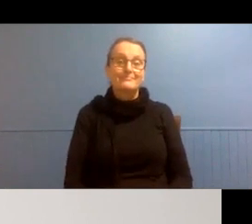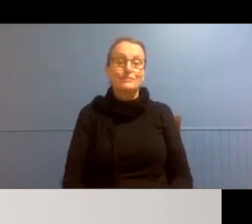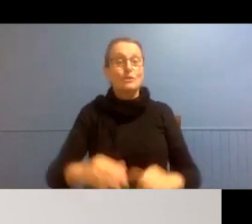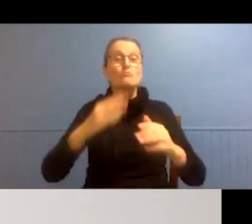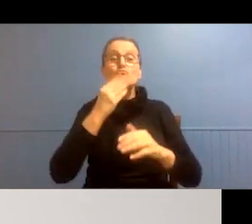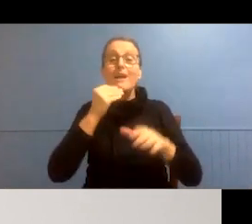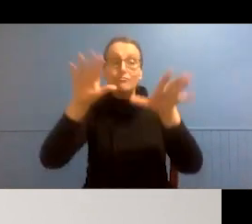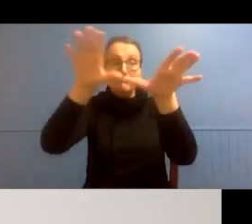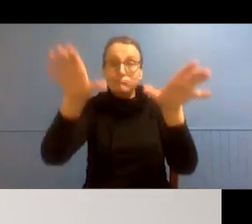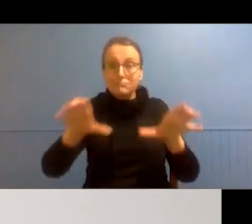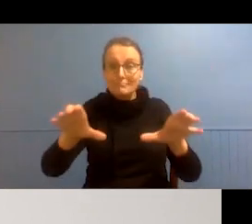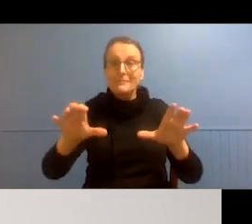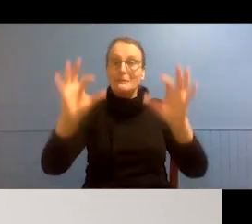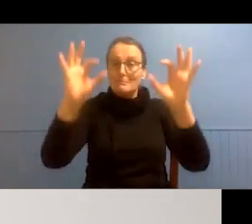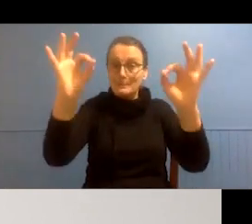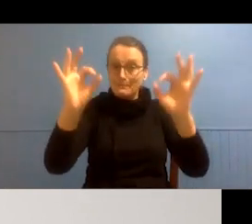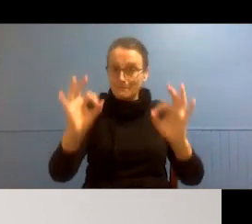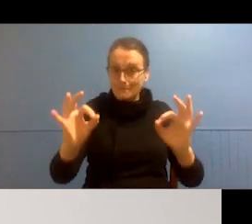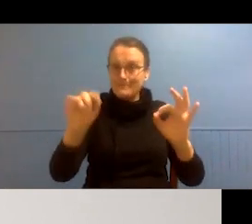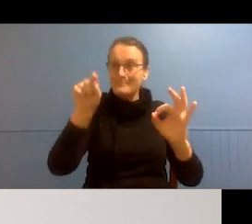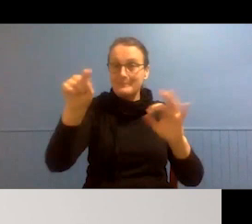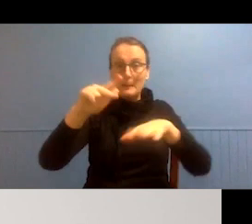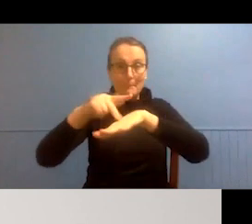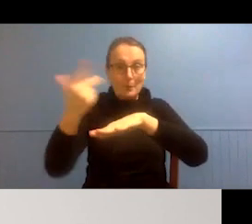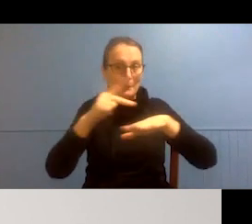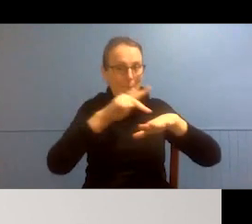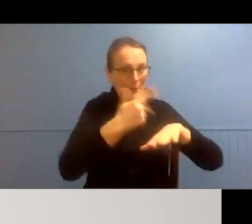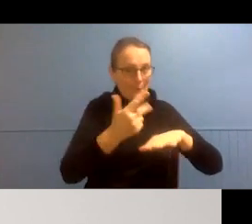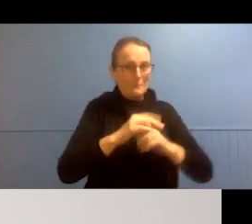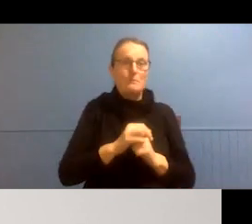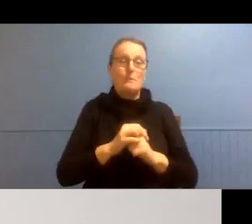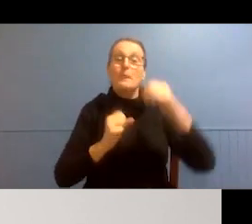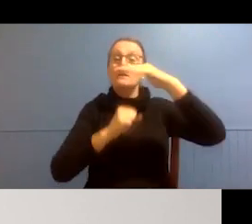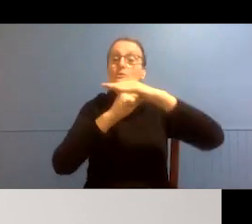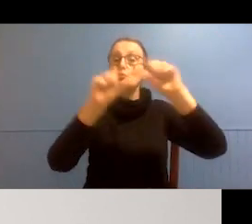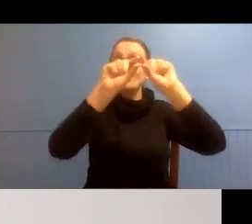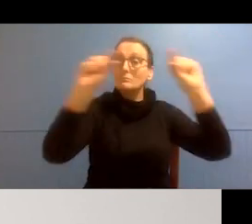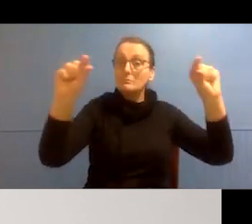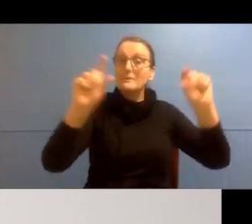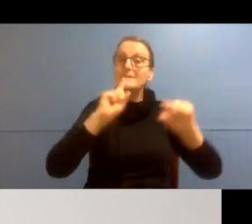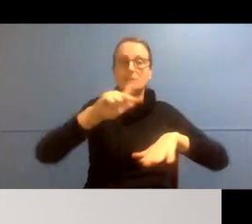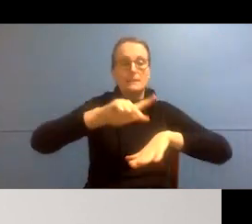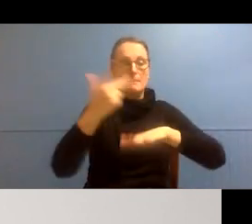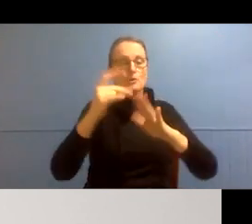bed. Above the brown rectangle is text "blue space of cultural